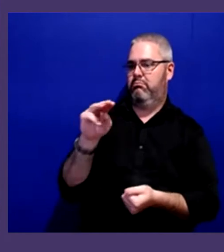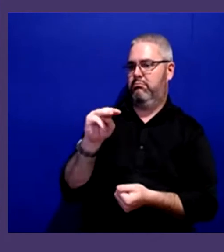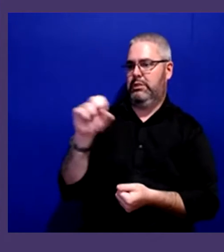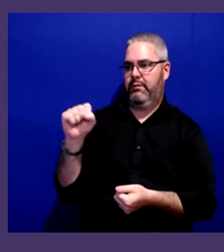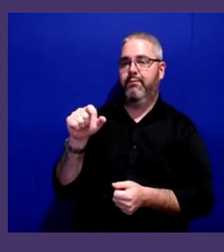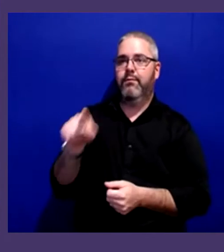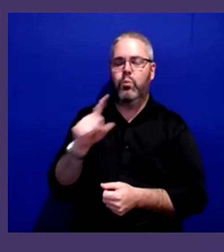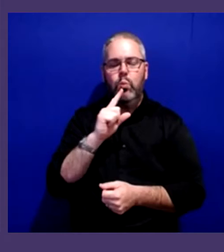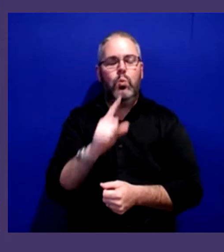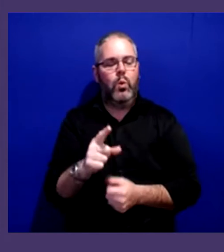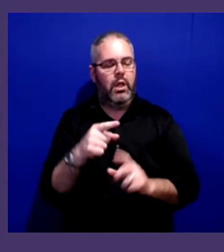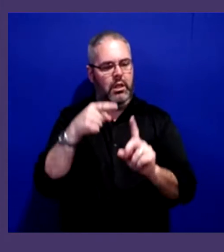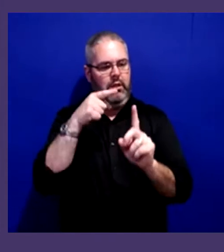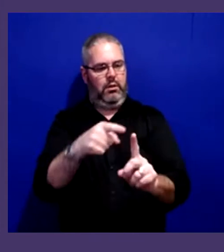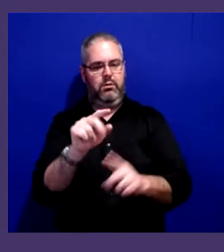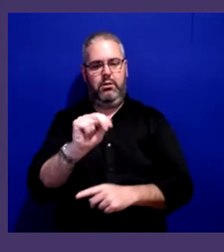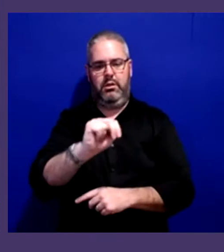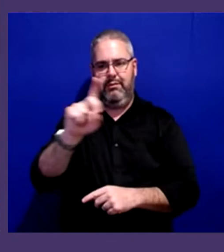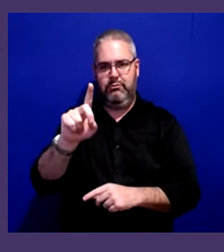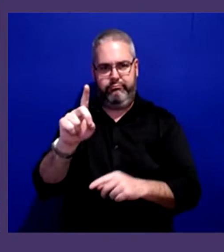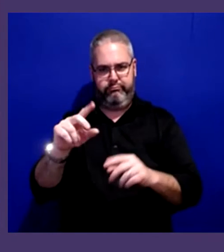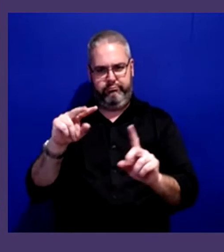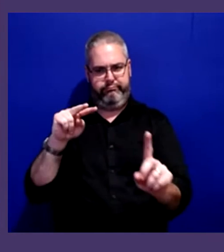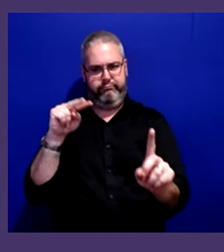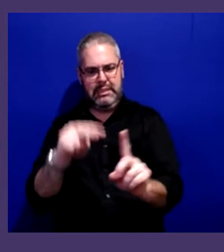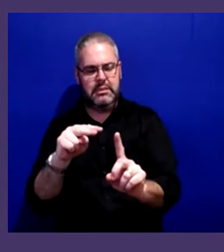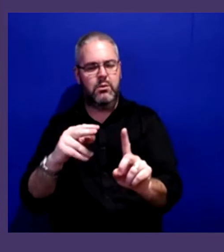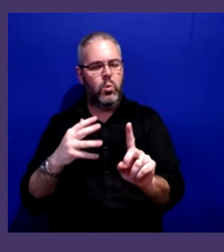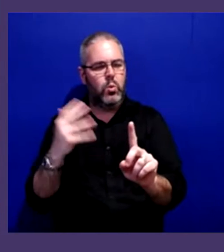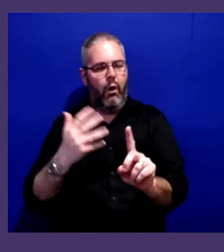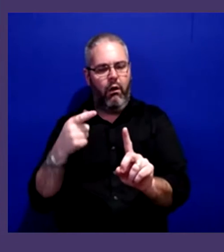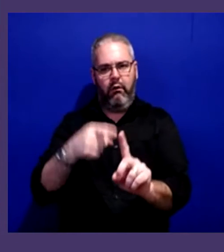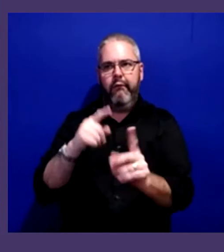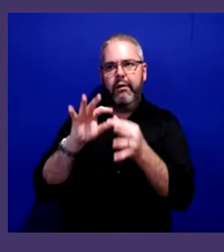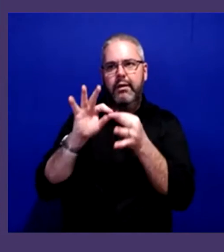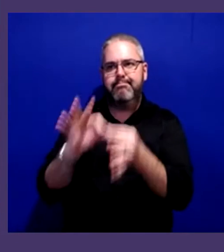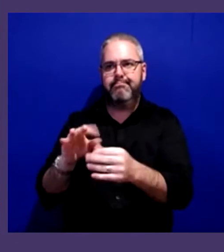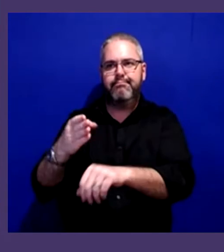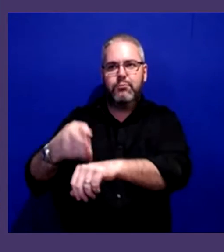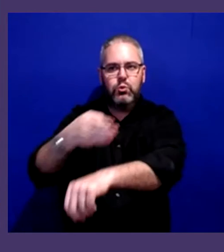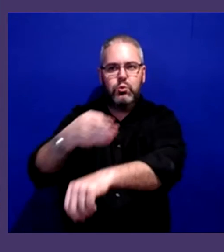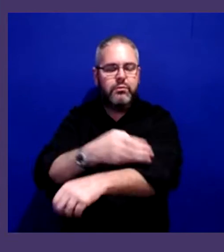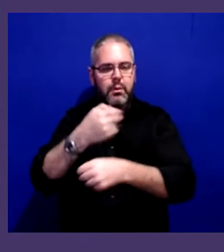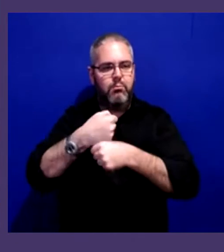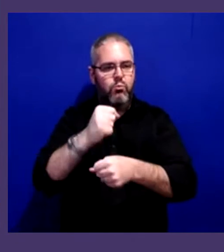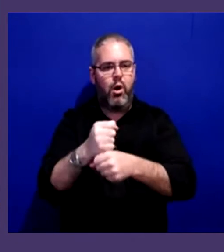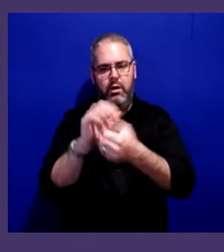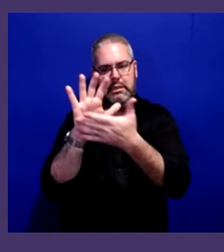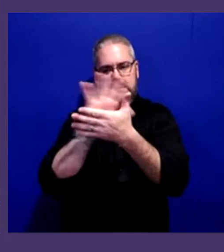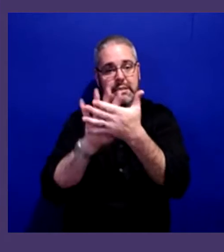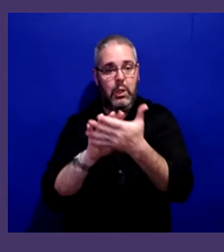in the narrow divergent perspectives to improve product designs. We could not be more excited to